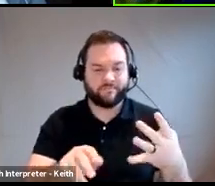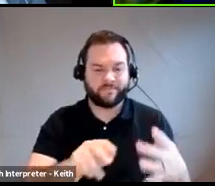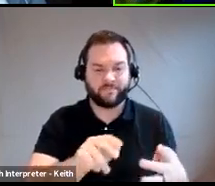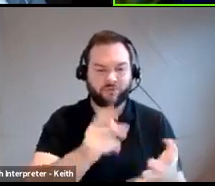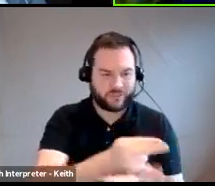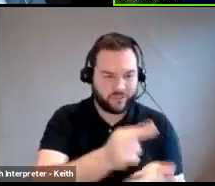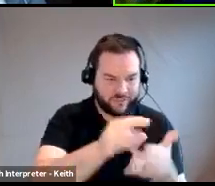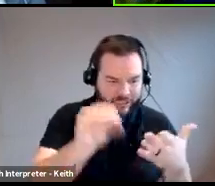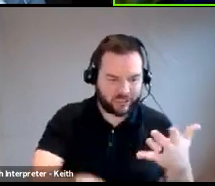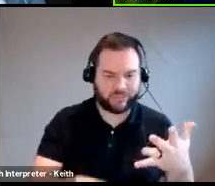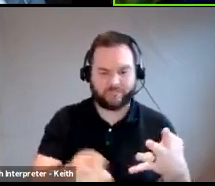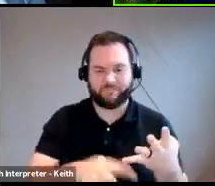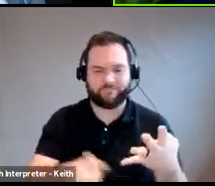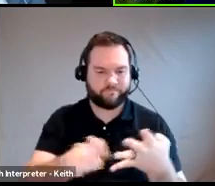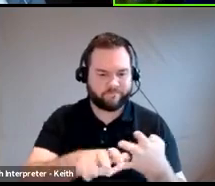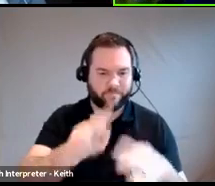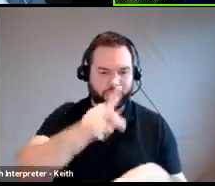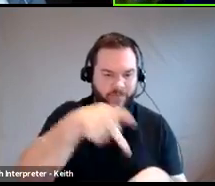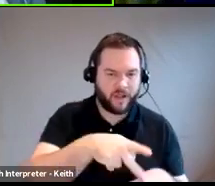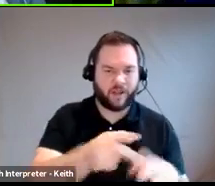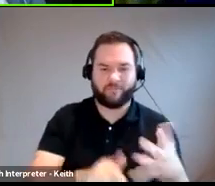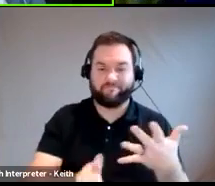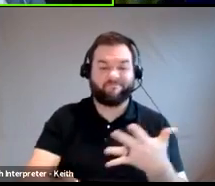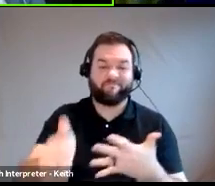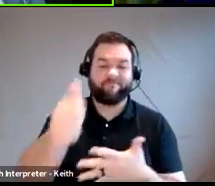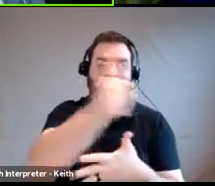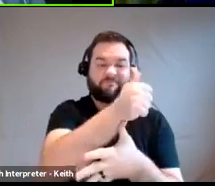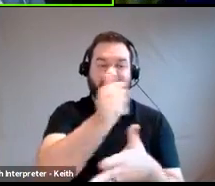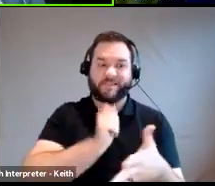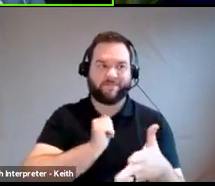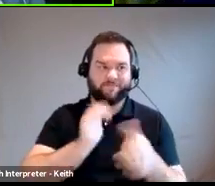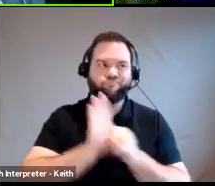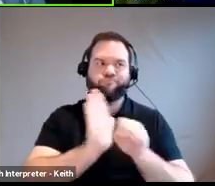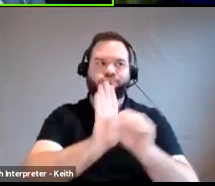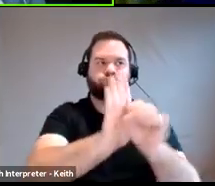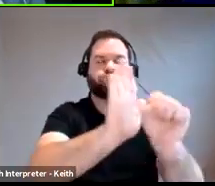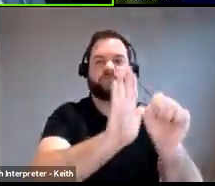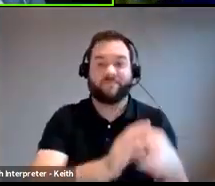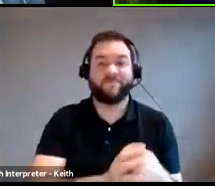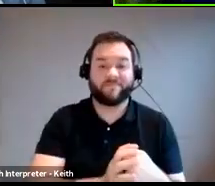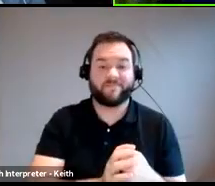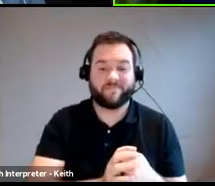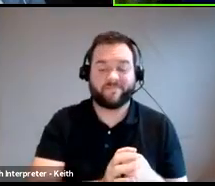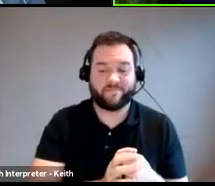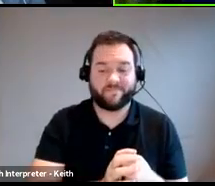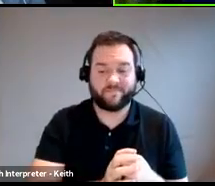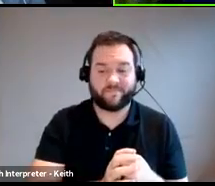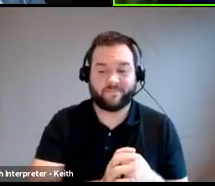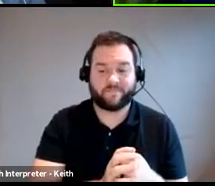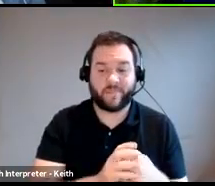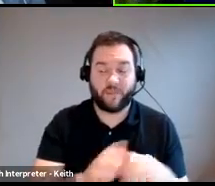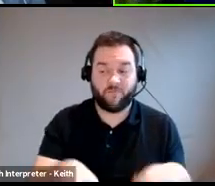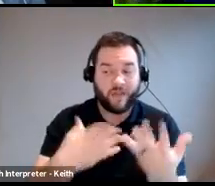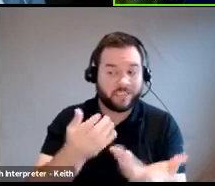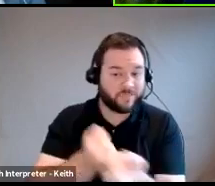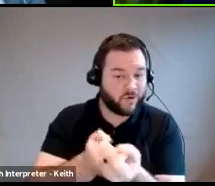the superintendent. the time she was finished grade one. and. one.